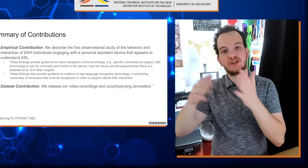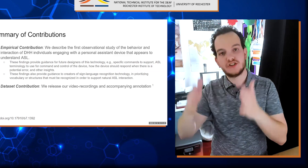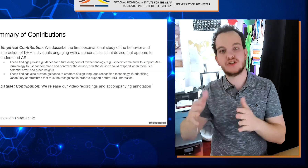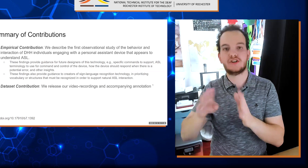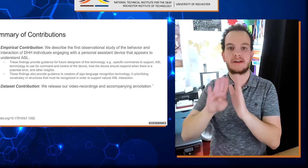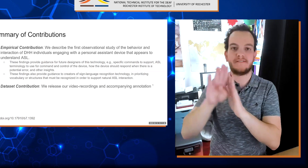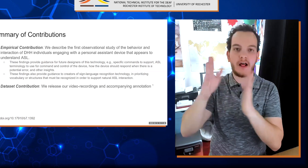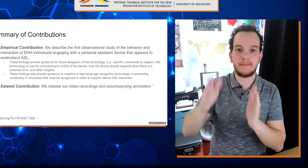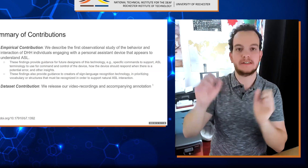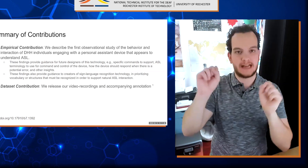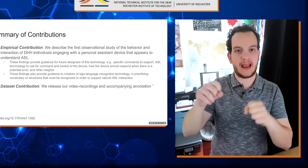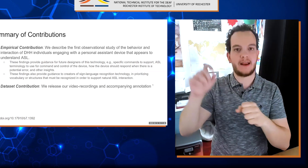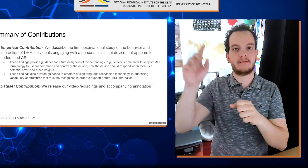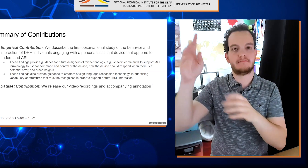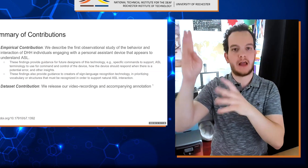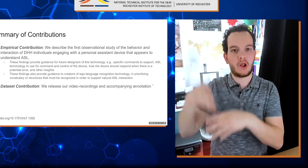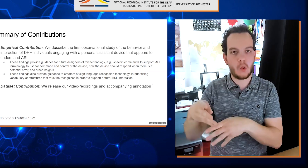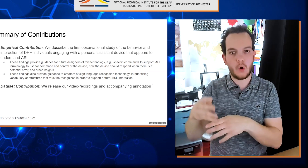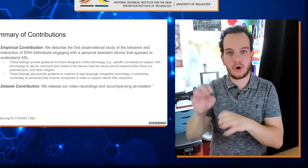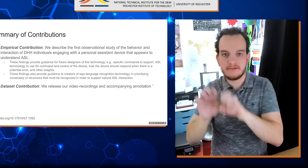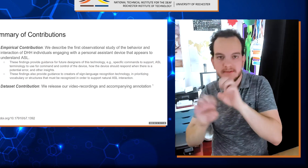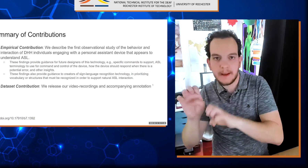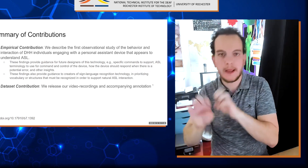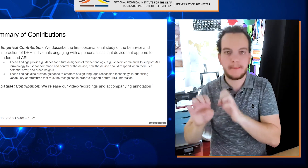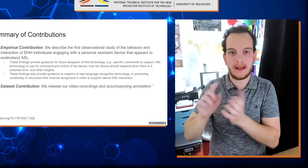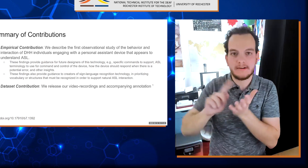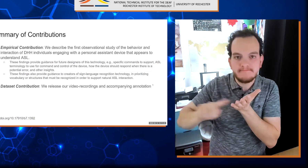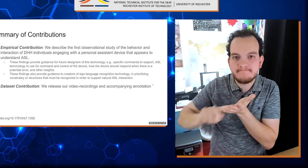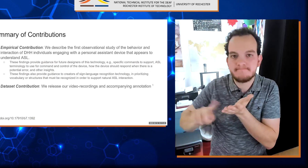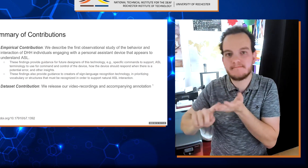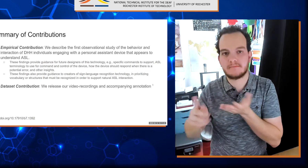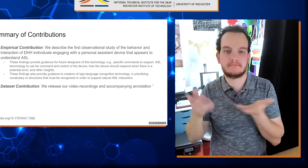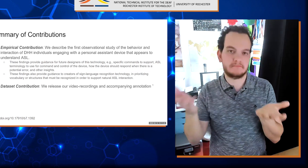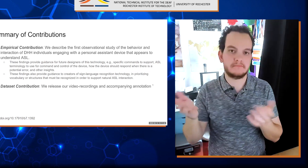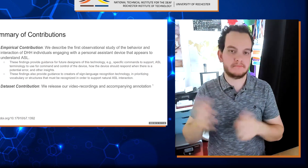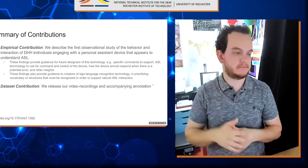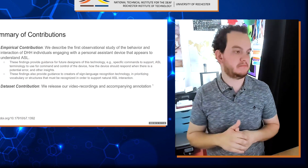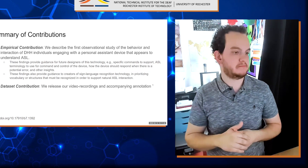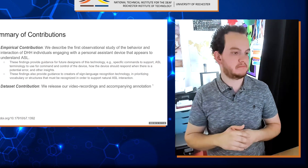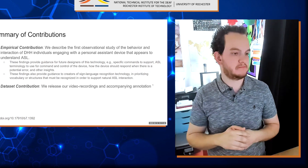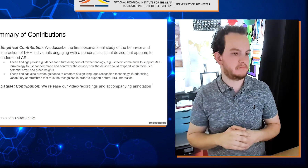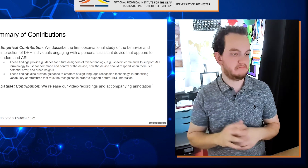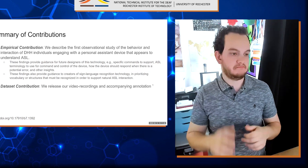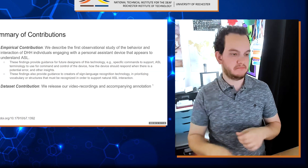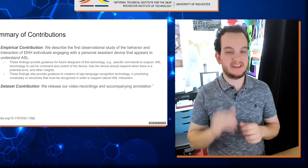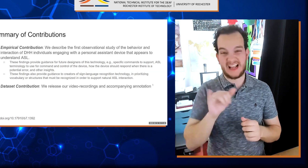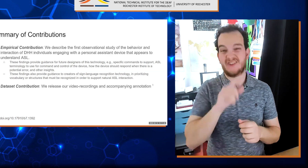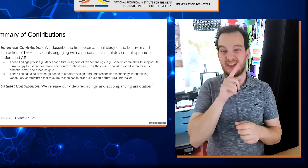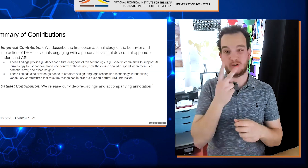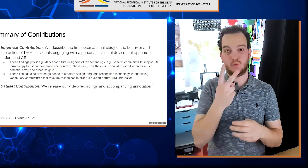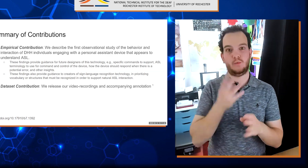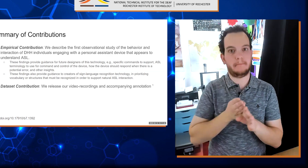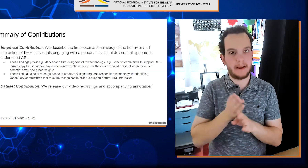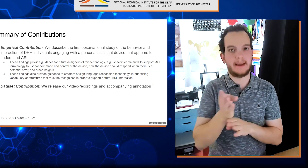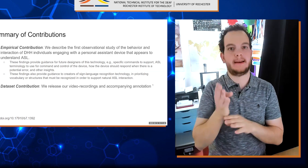for other researchers or developers. They can download the experiment and the questions.